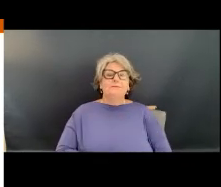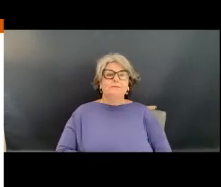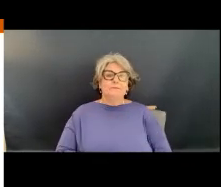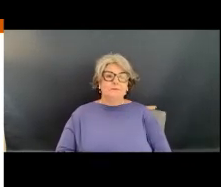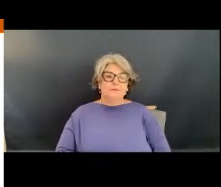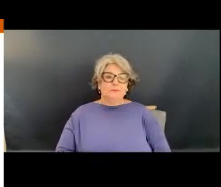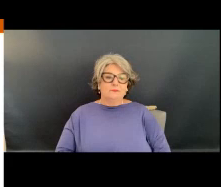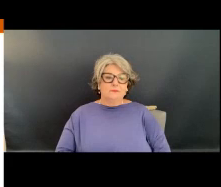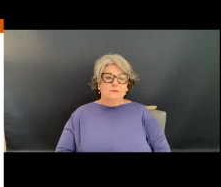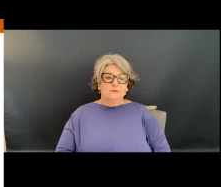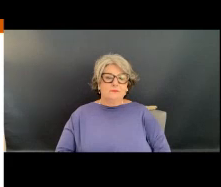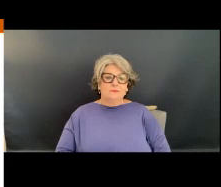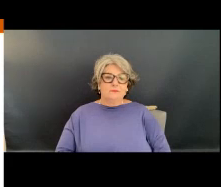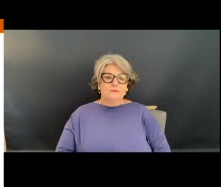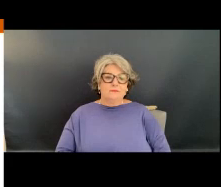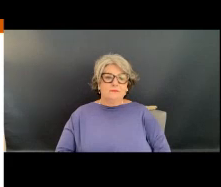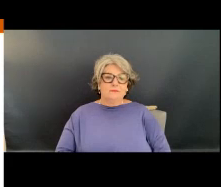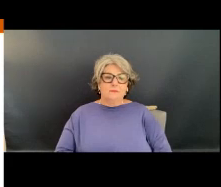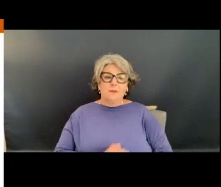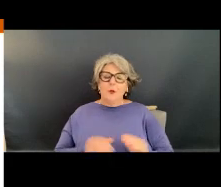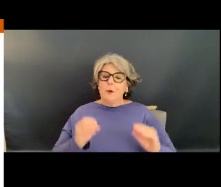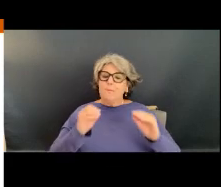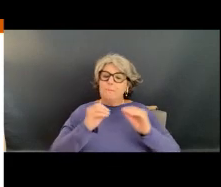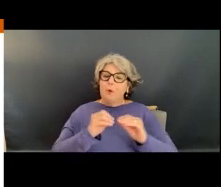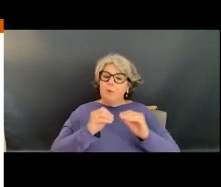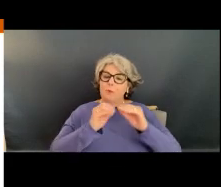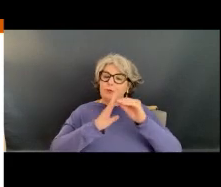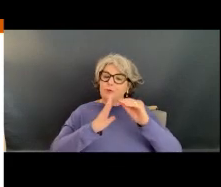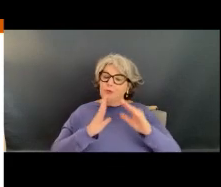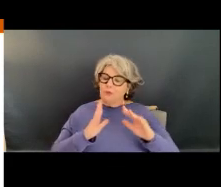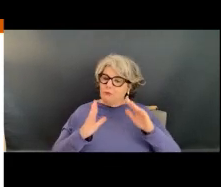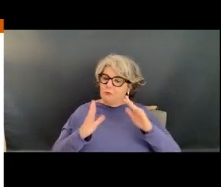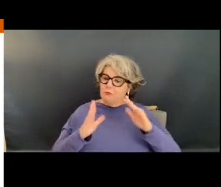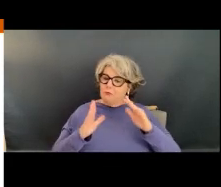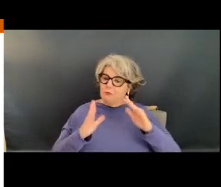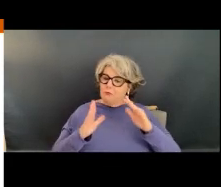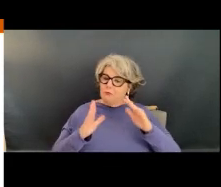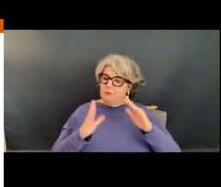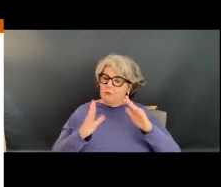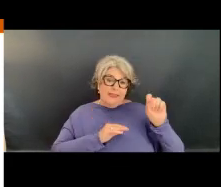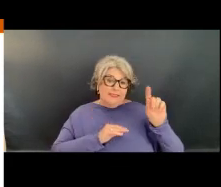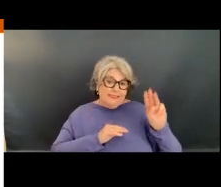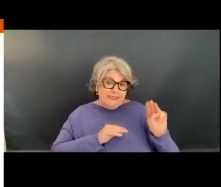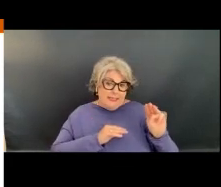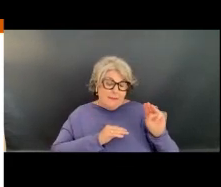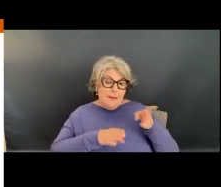But at the same time, more and more students are choosing STEM, choosing to major in STEM degrees.